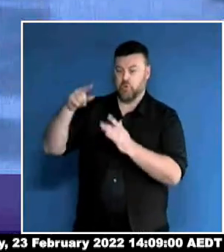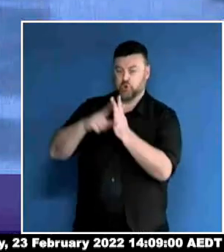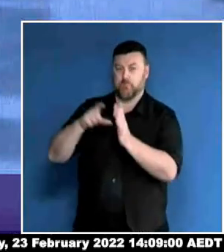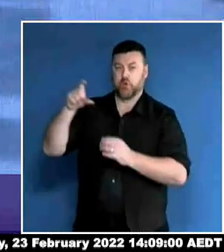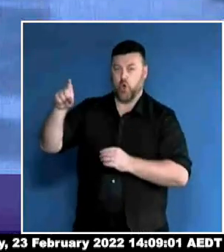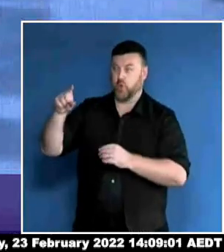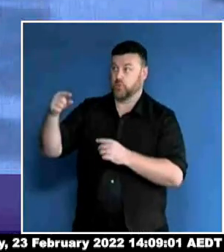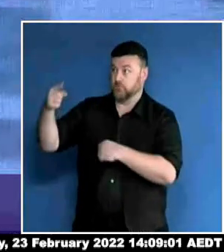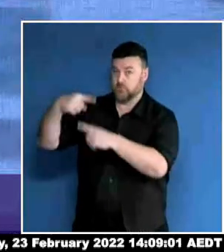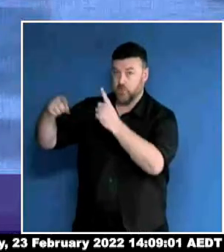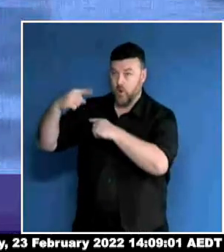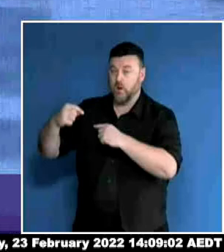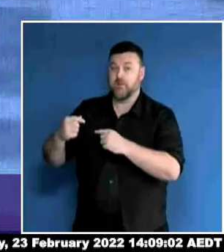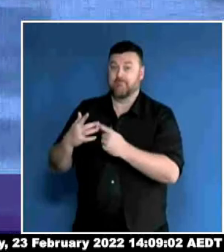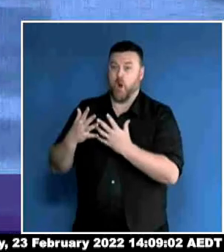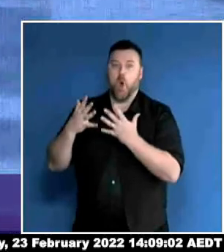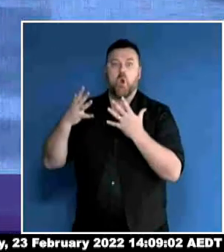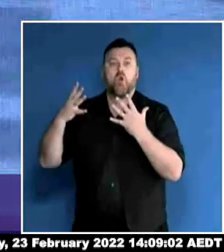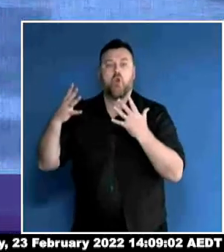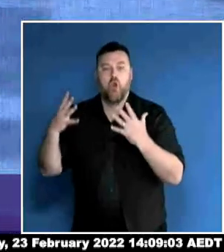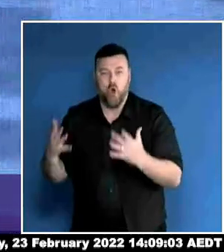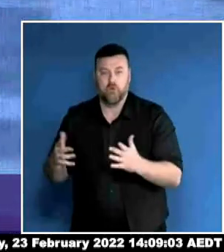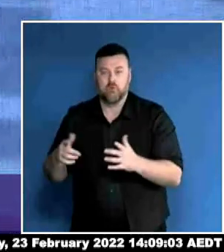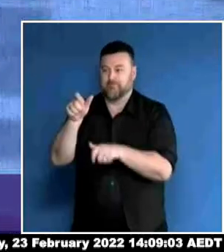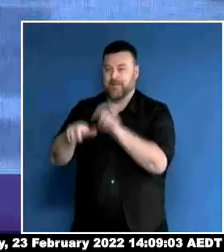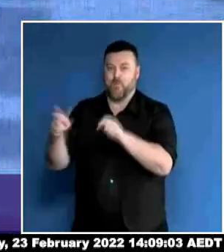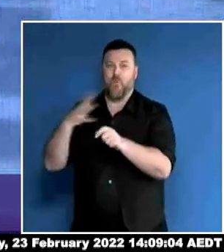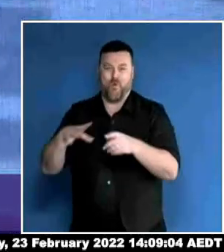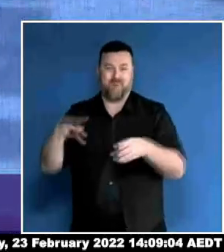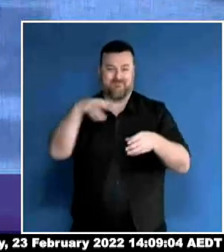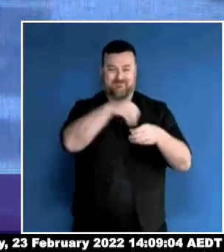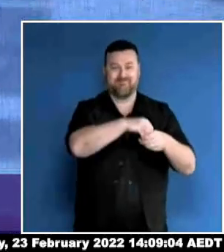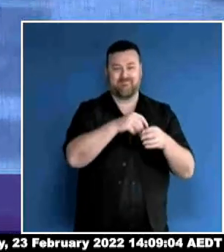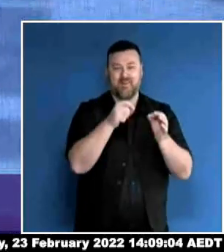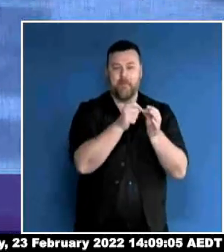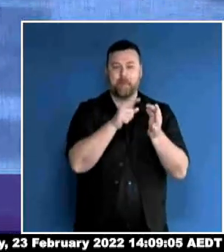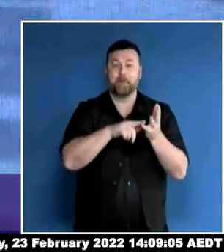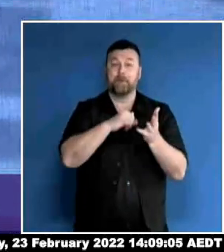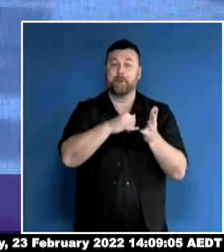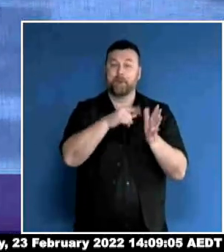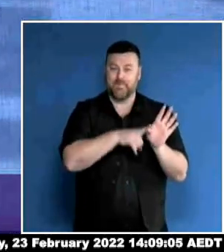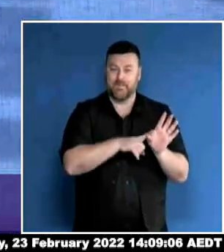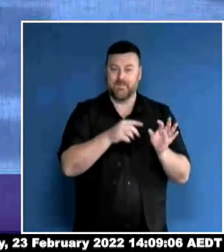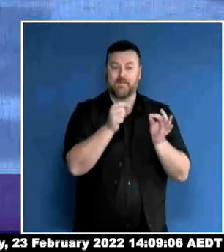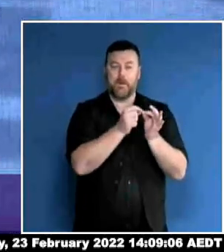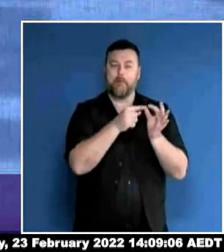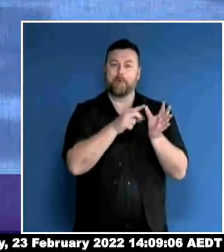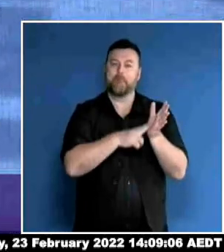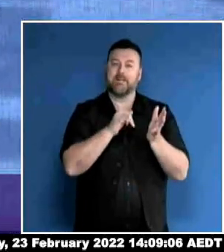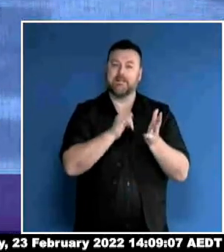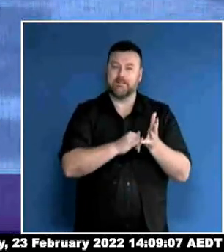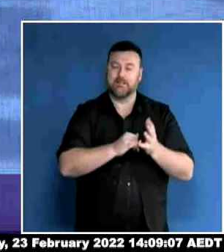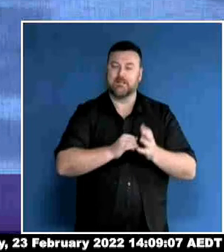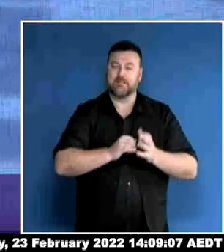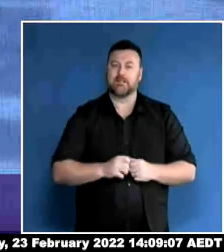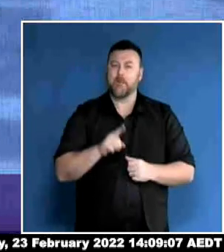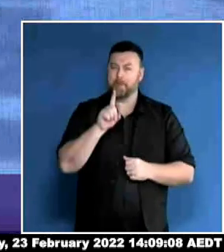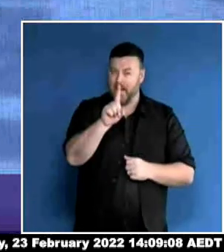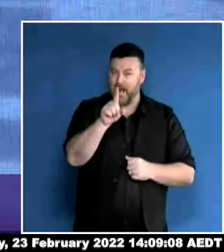join BusyBeans, but you felt some of the job coaches and the Business Development Managers